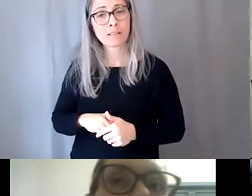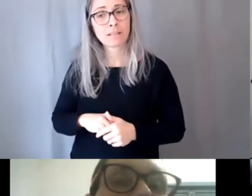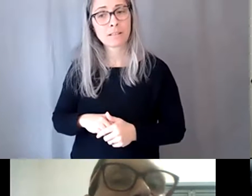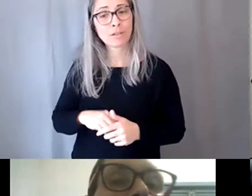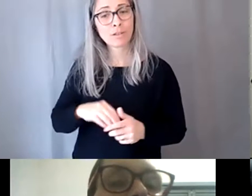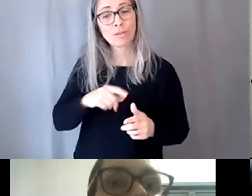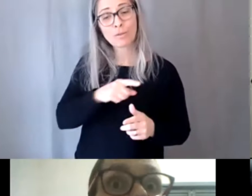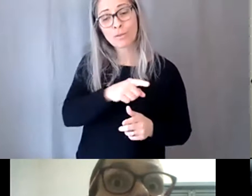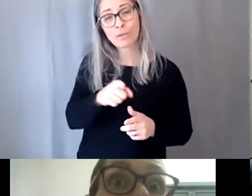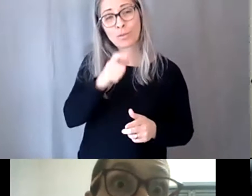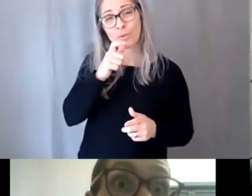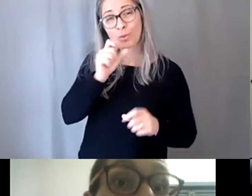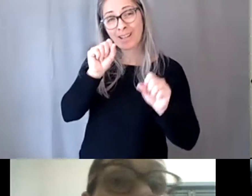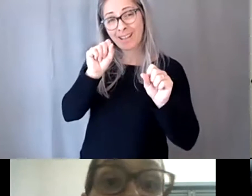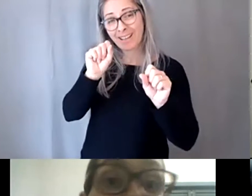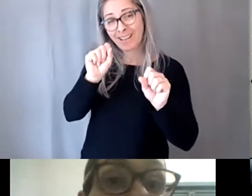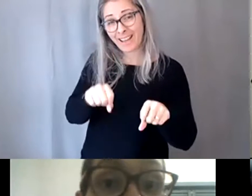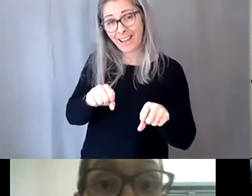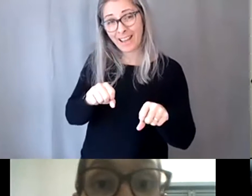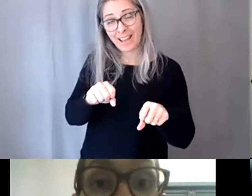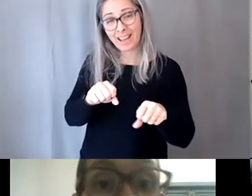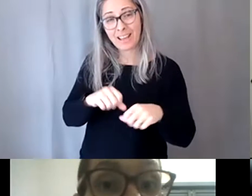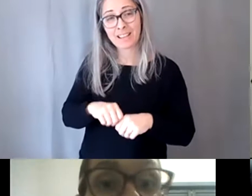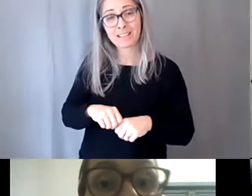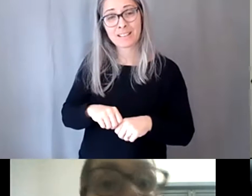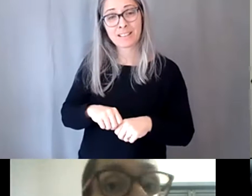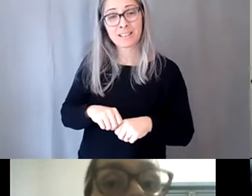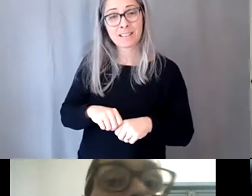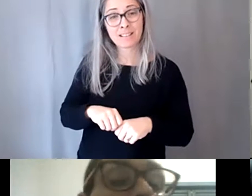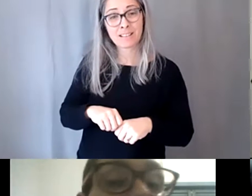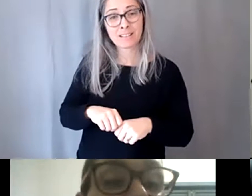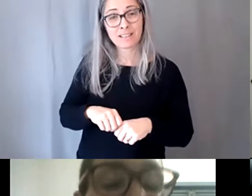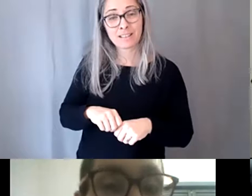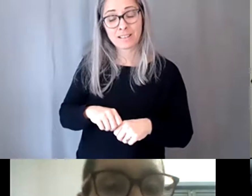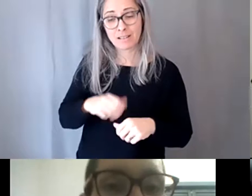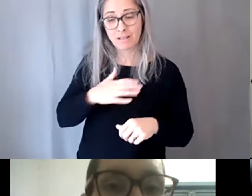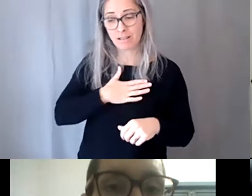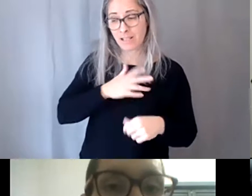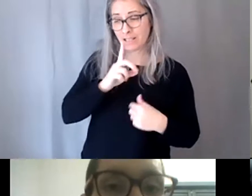for social security based on disability